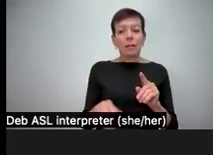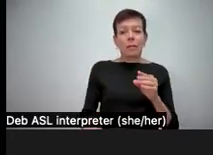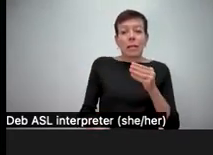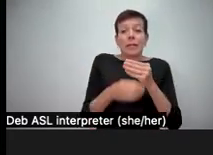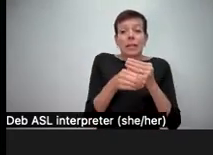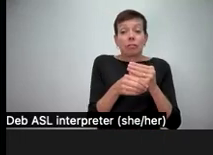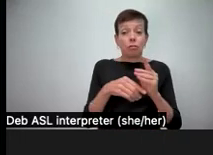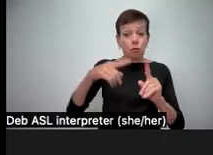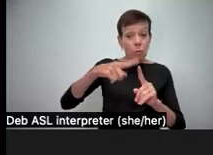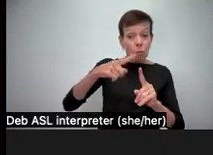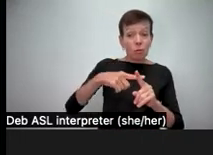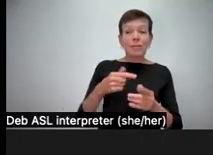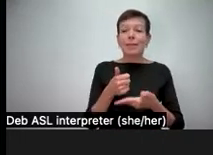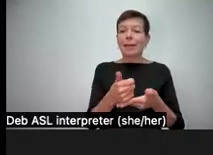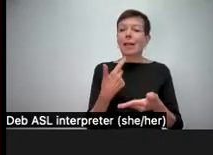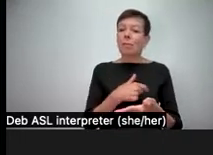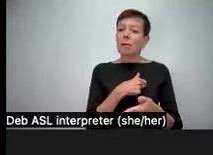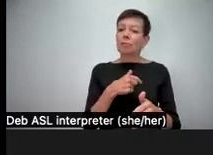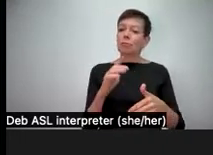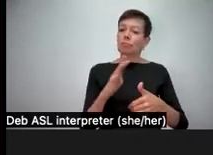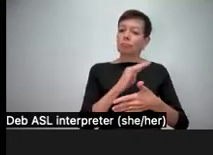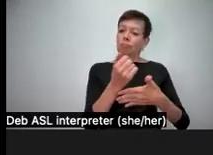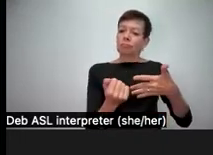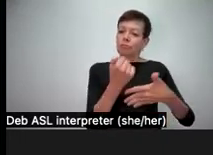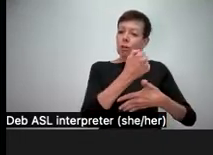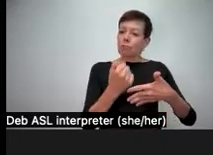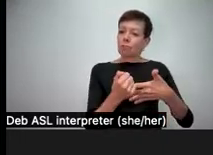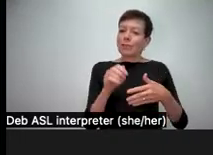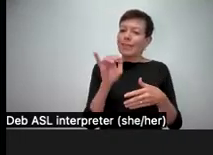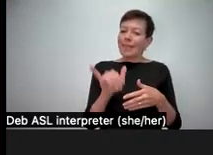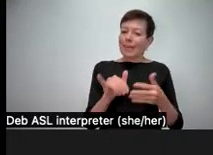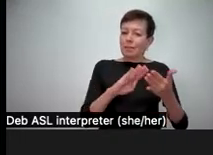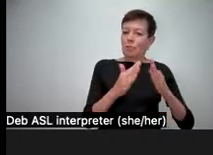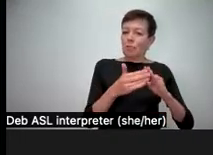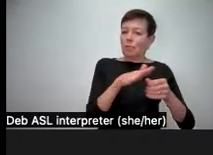neighbourhoods. And again, if you're not one of those neighbourhoods, please apply anyway,